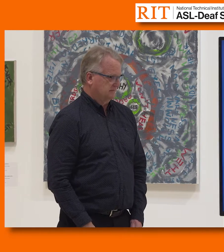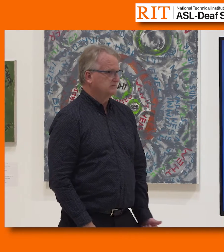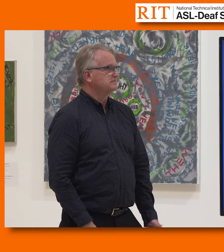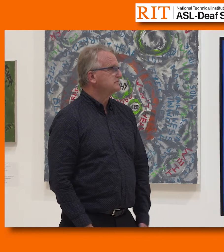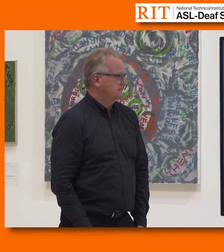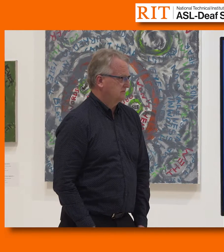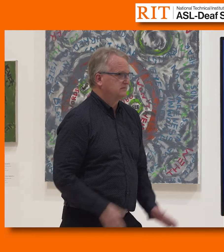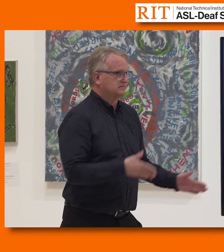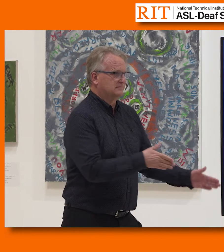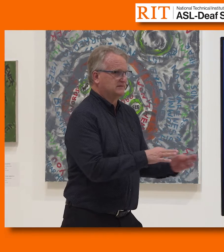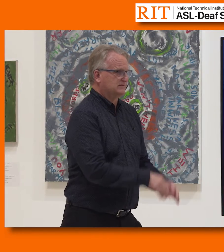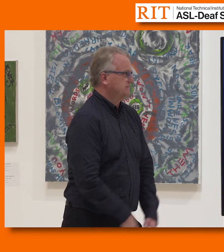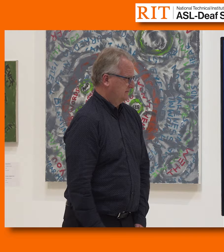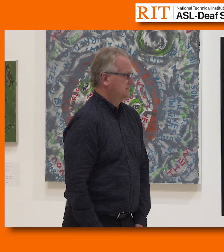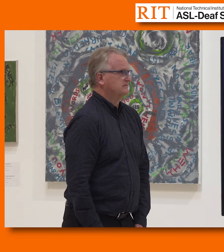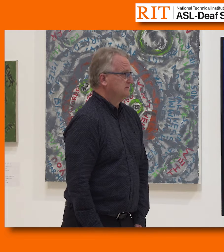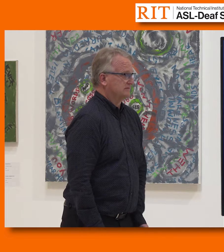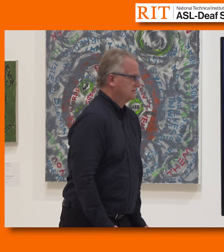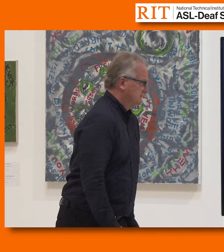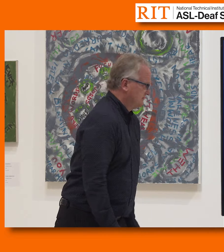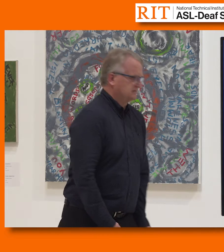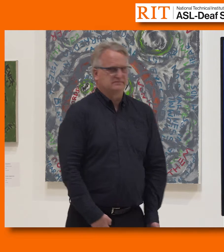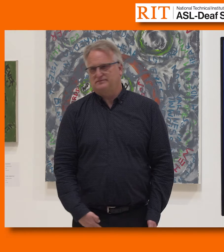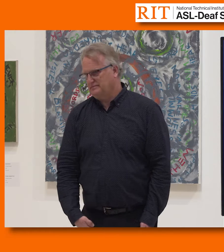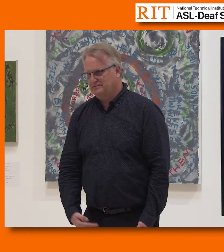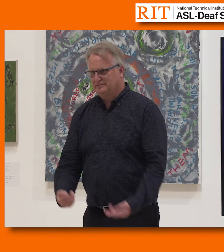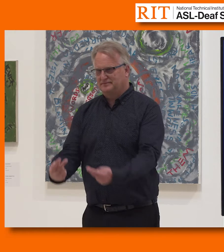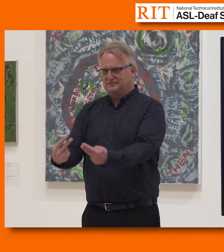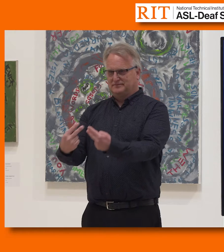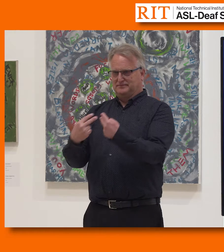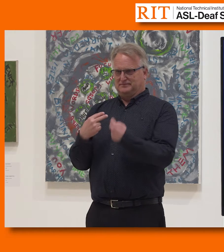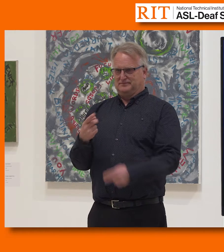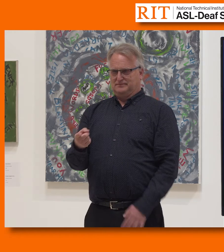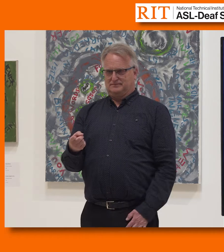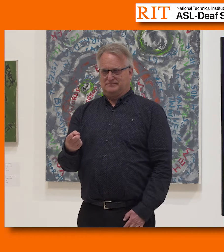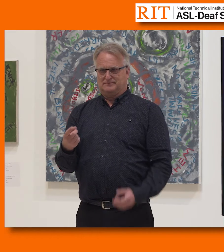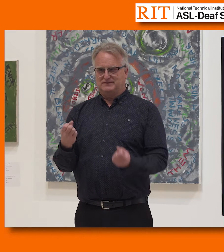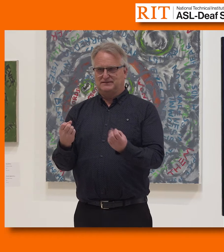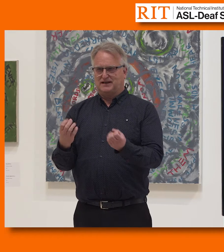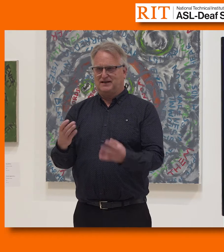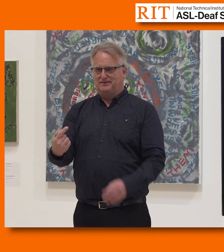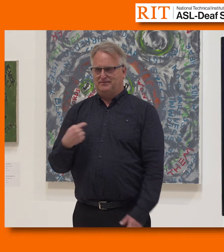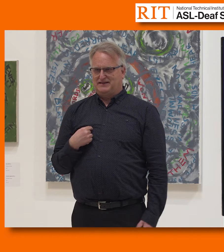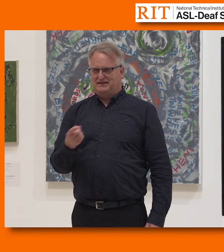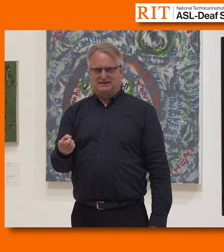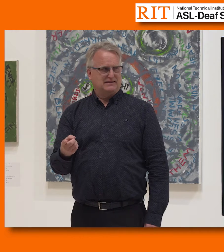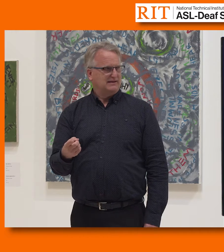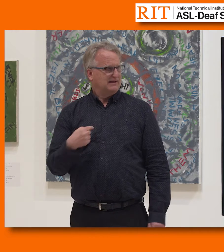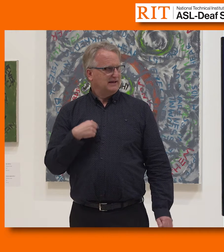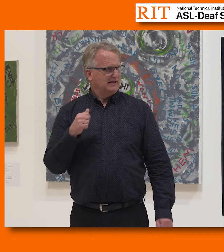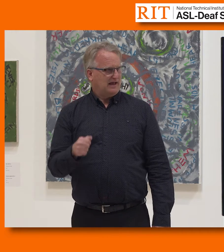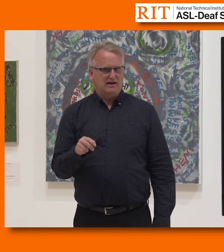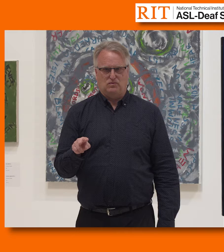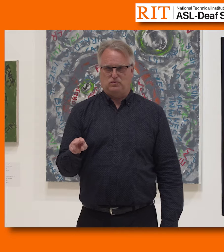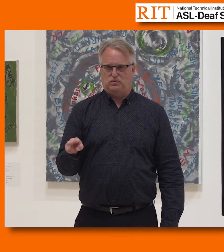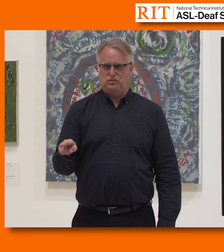what the working interpreter is saying. And so, that way I can have some verification of what is represented to me in spoken English,